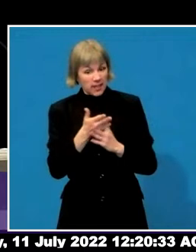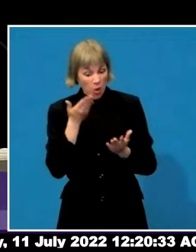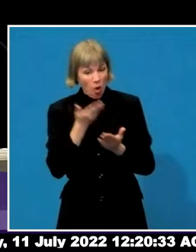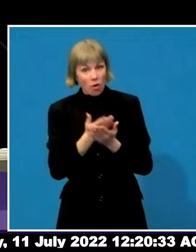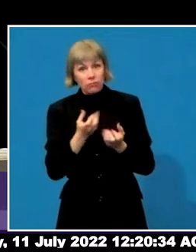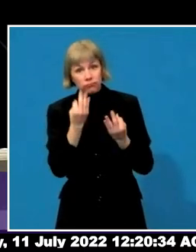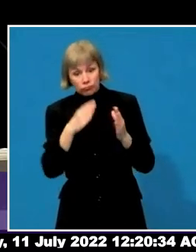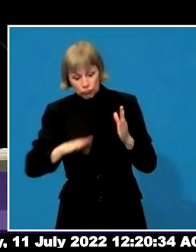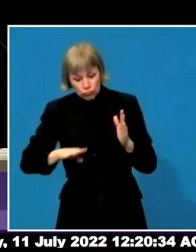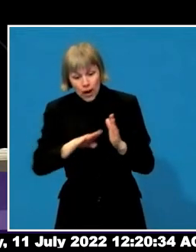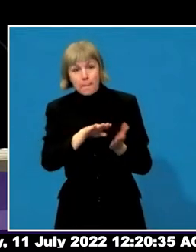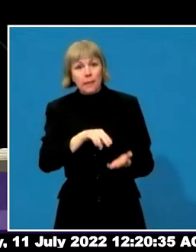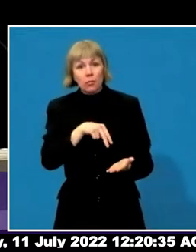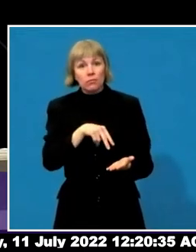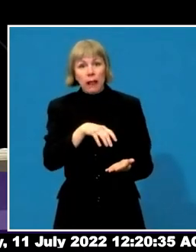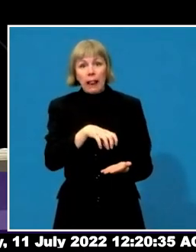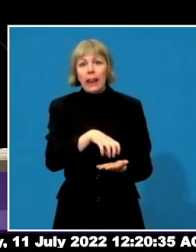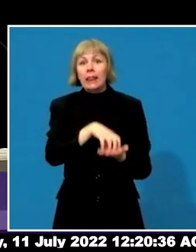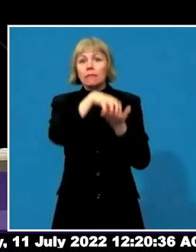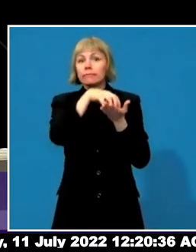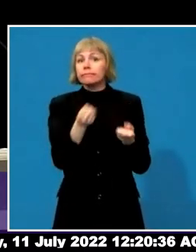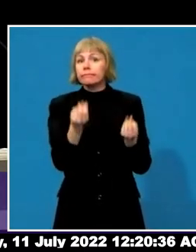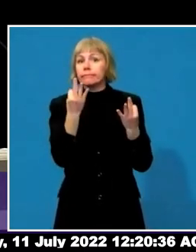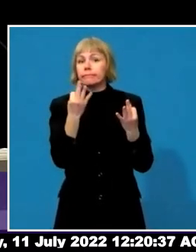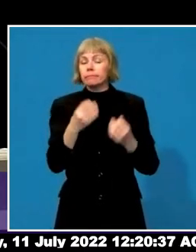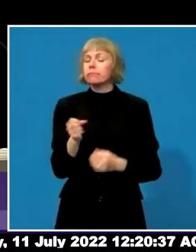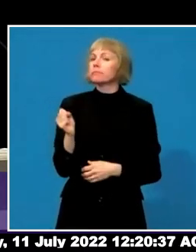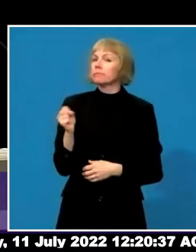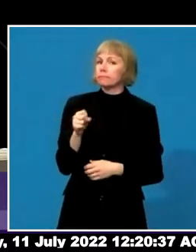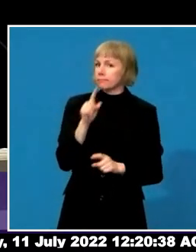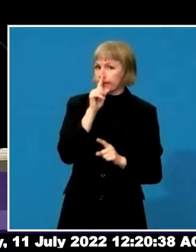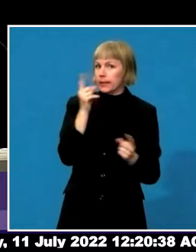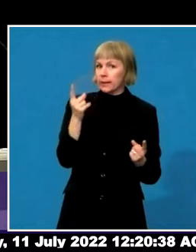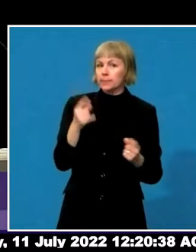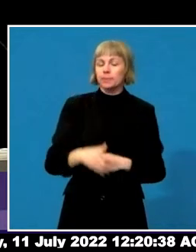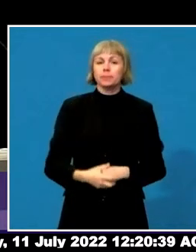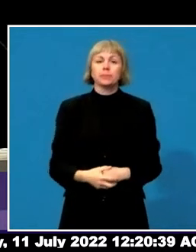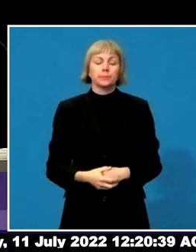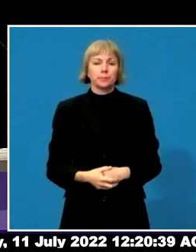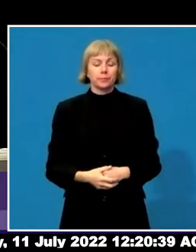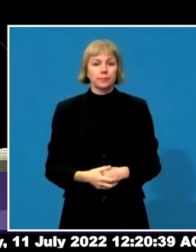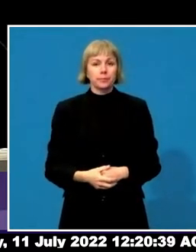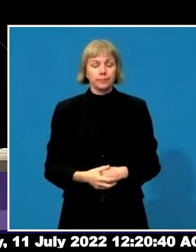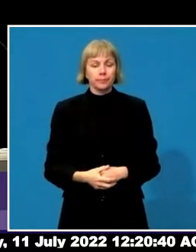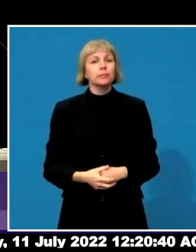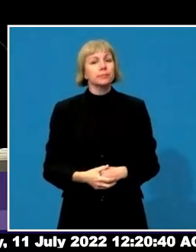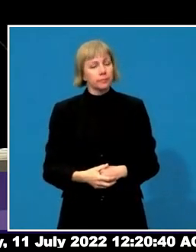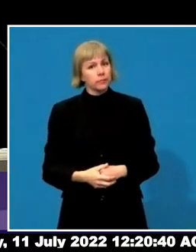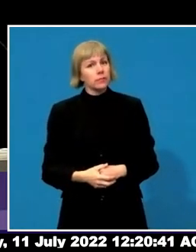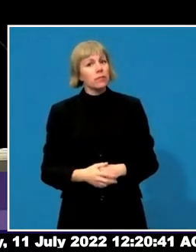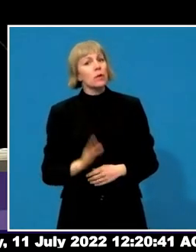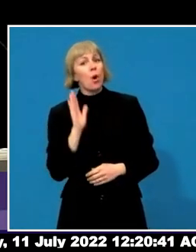Yeah. MS TARRAGO: Back home in Tennant, are there some places that you would